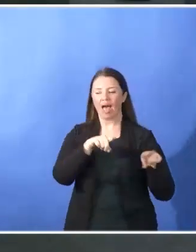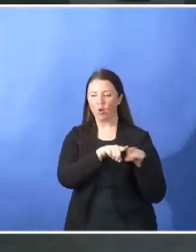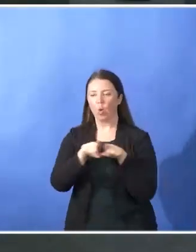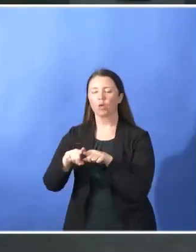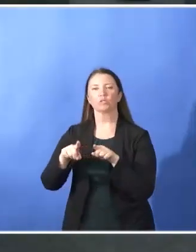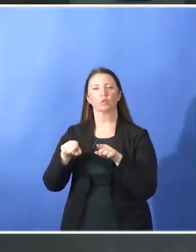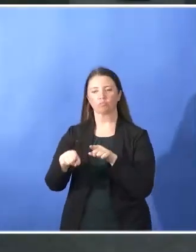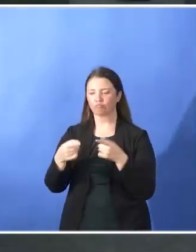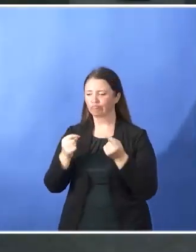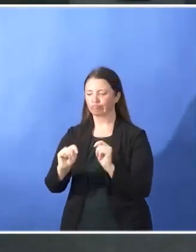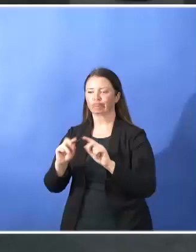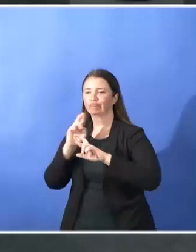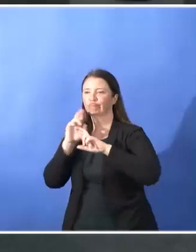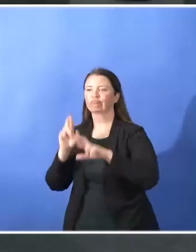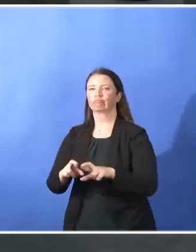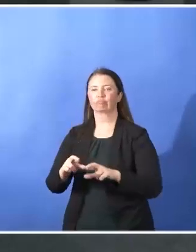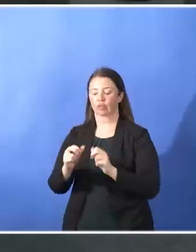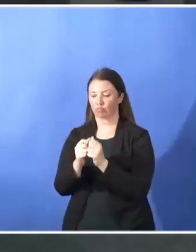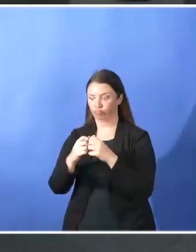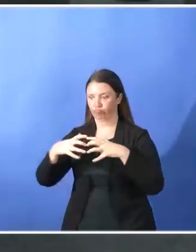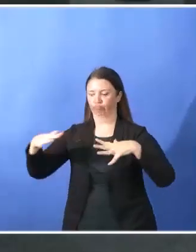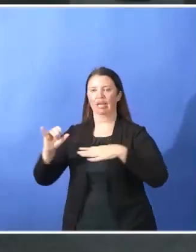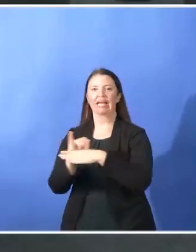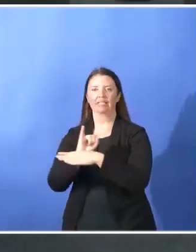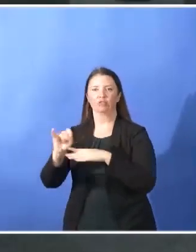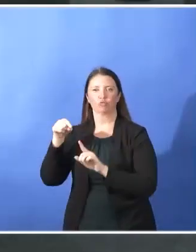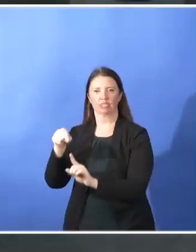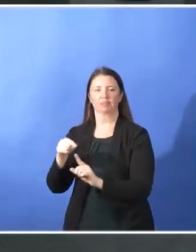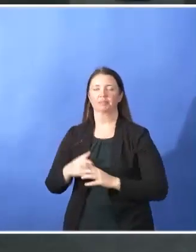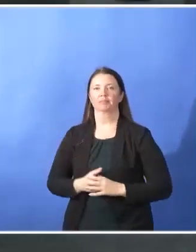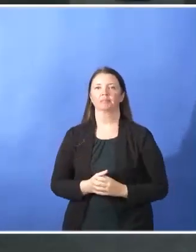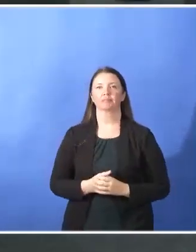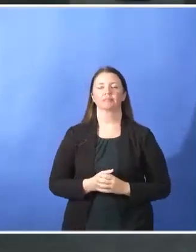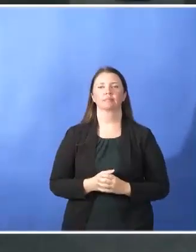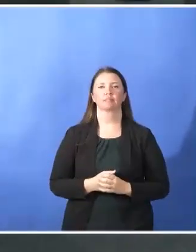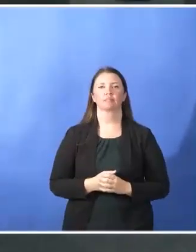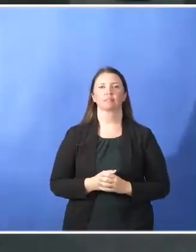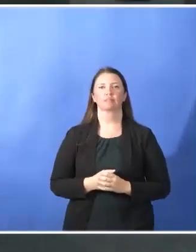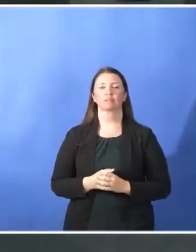THE INTERNATIONAL BUREAU RECOMMENDS ADOPTION OF THE